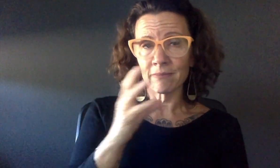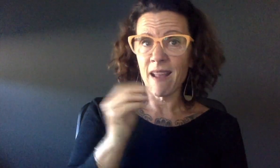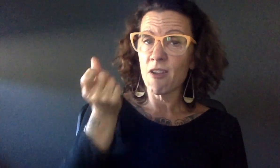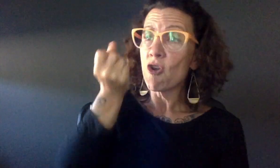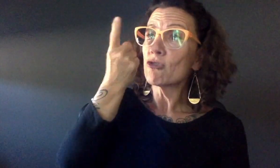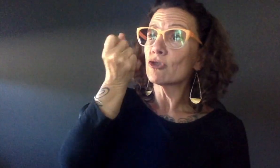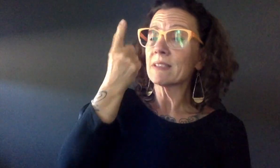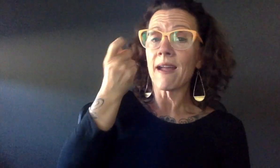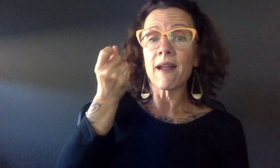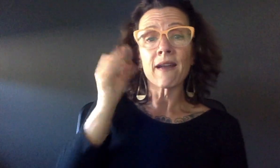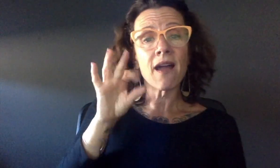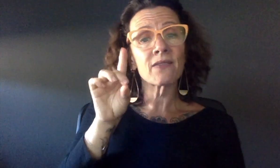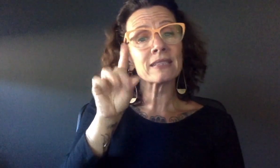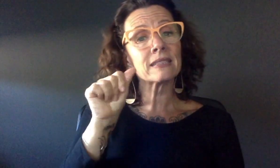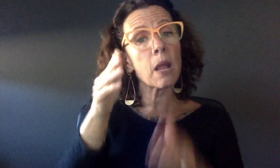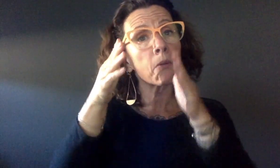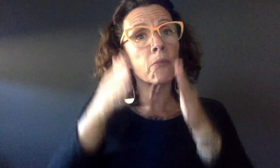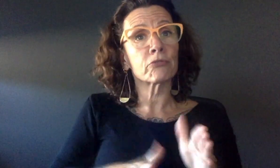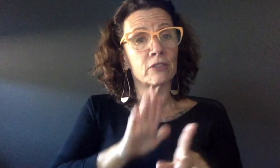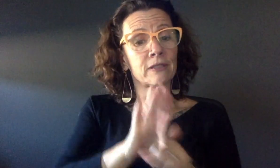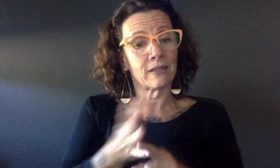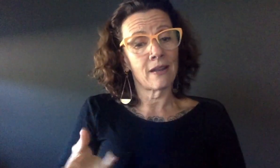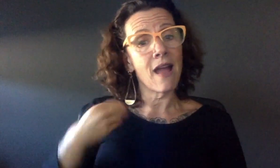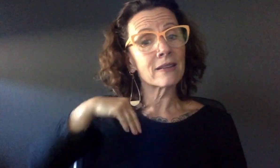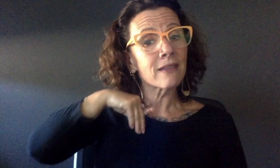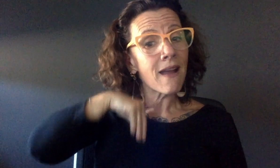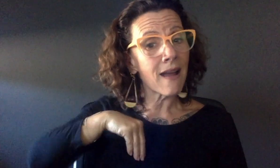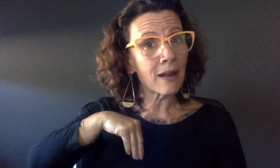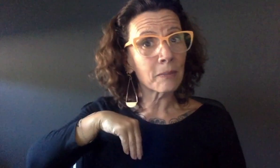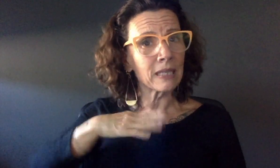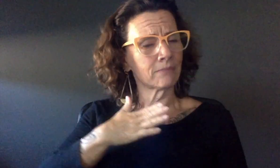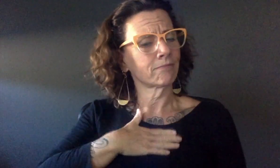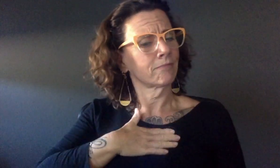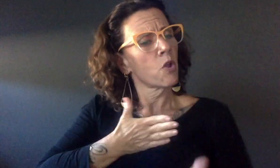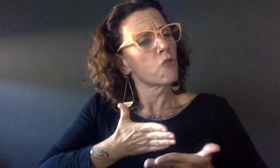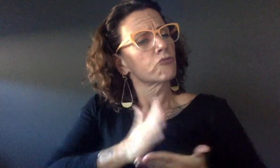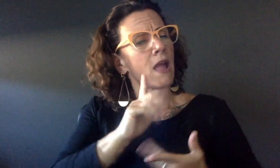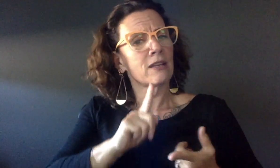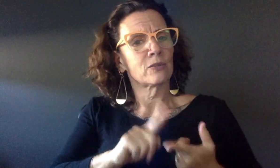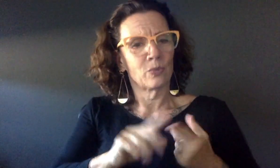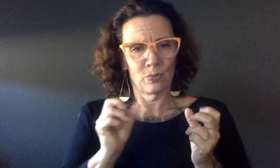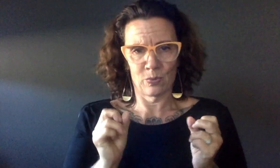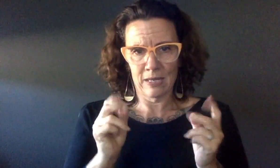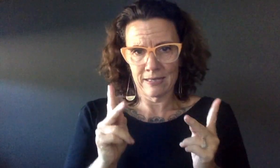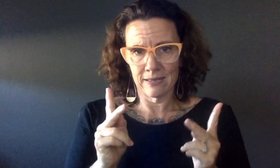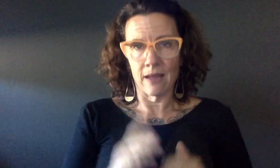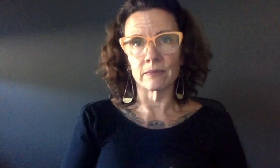an understanding of disabled people’s autonomy and right to consent.